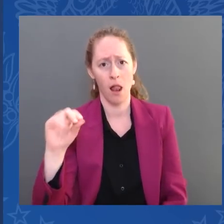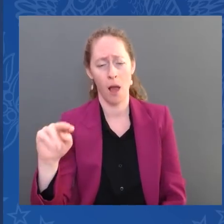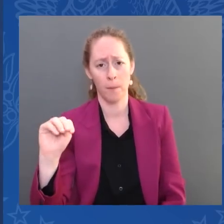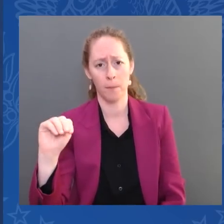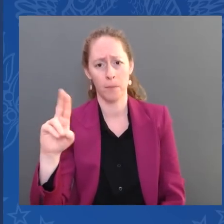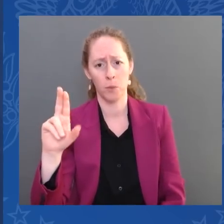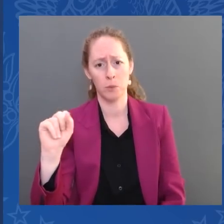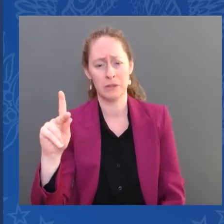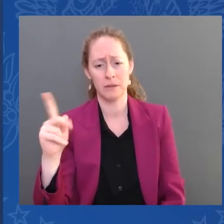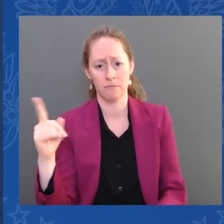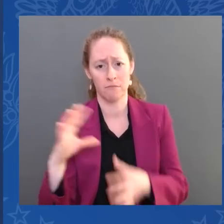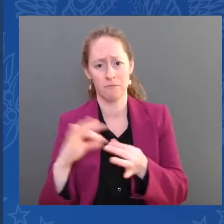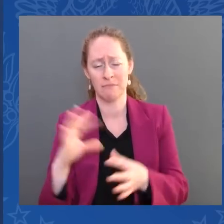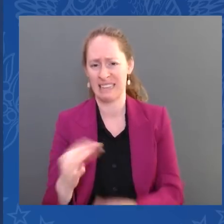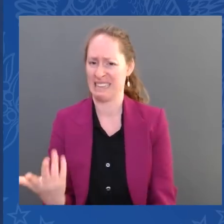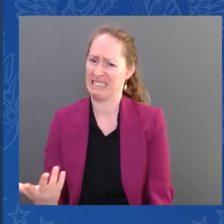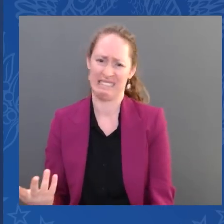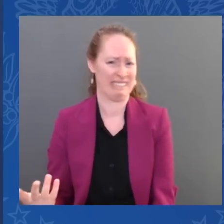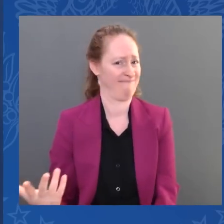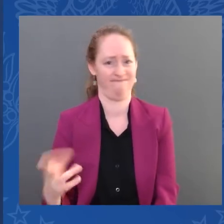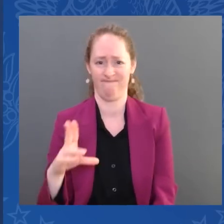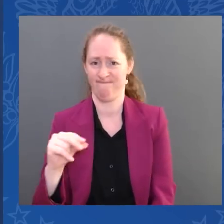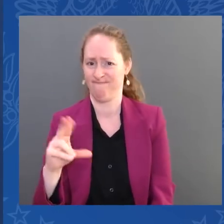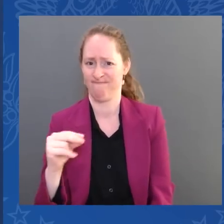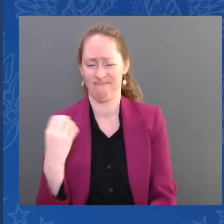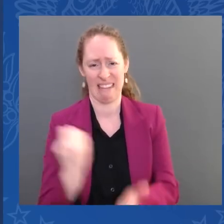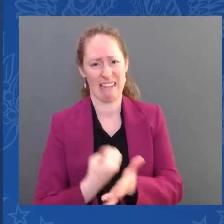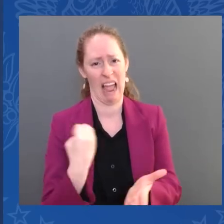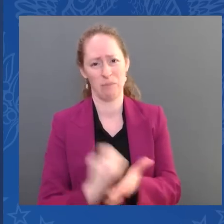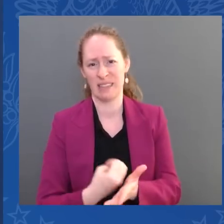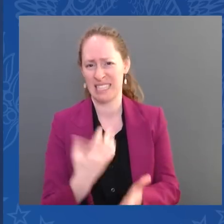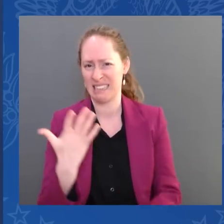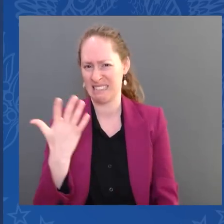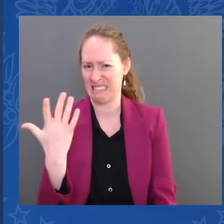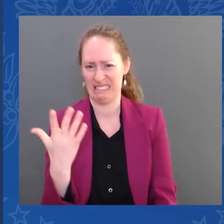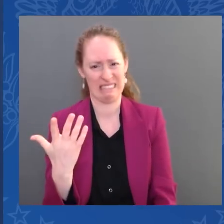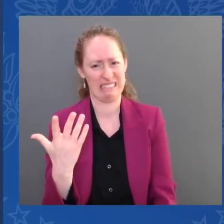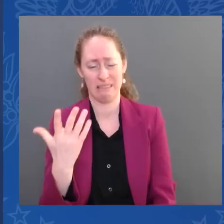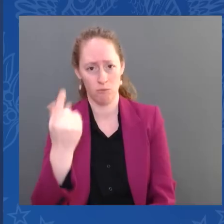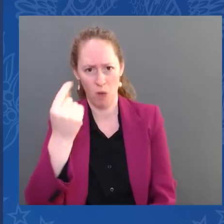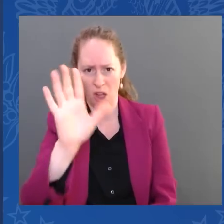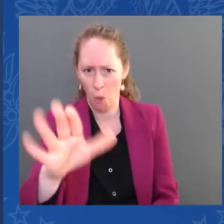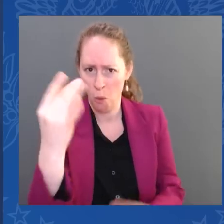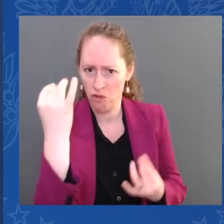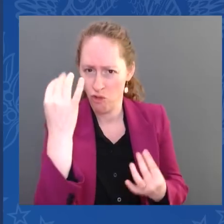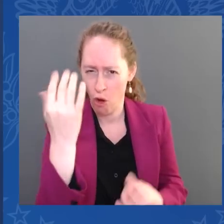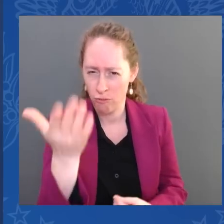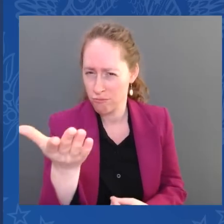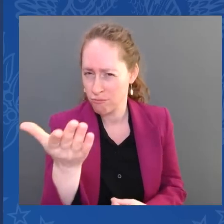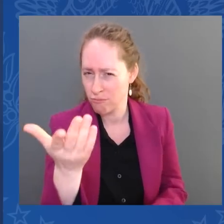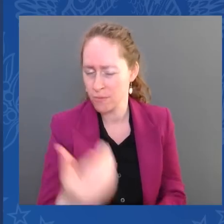about his feeling about the economy? Jamie Dimon has said similar things. The President: Well, let me tell you. While Elon Musk is talking about that,